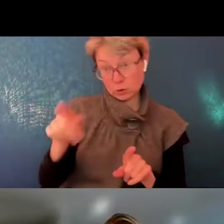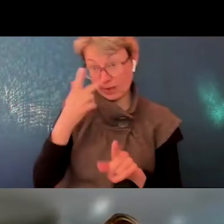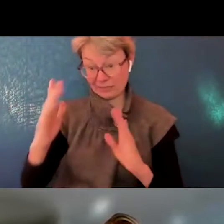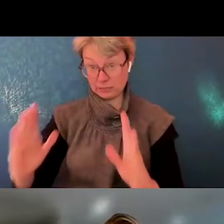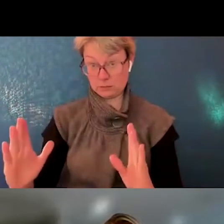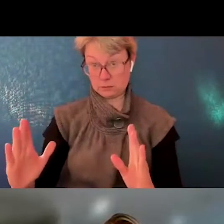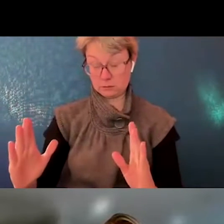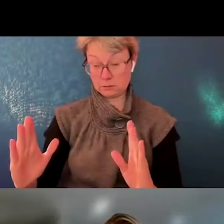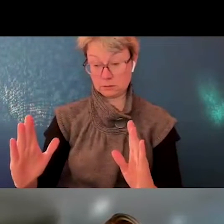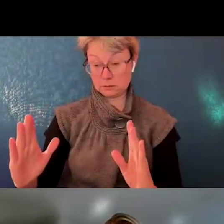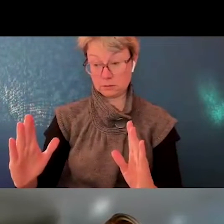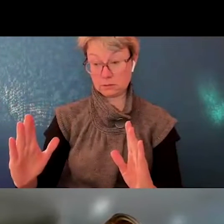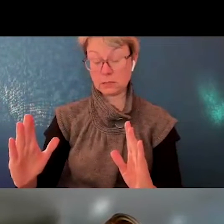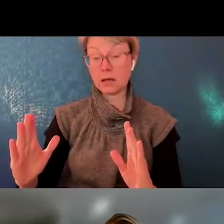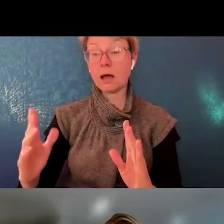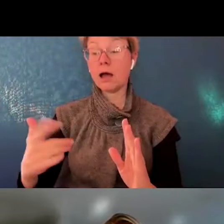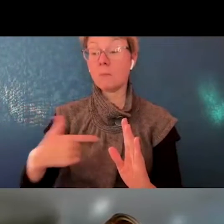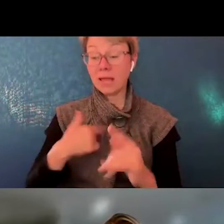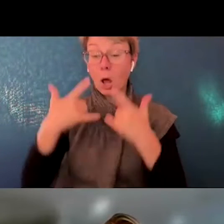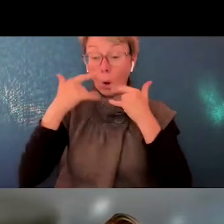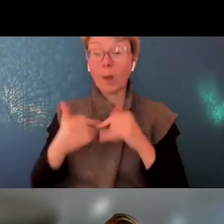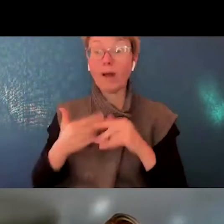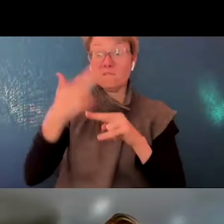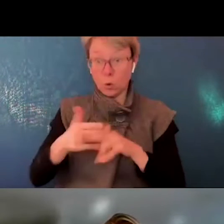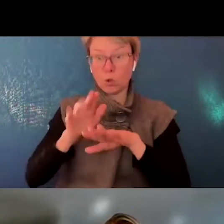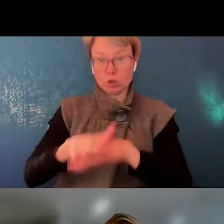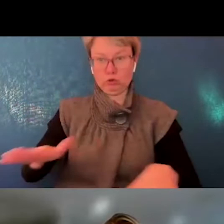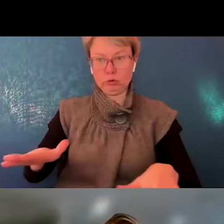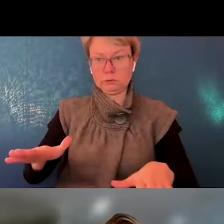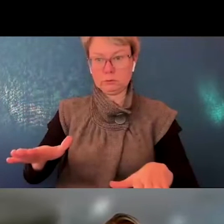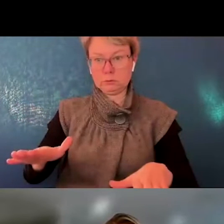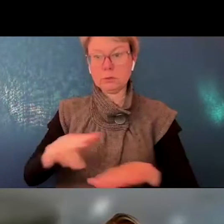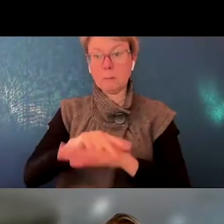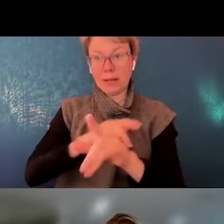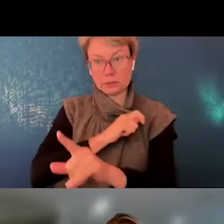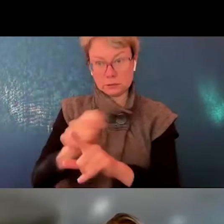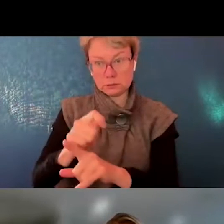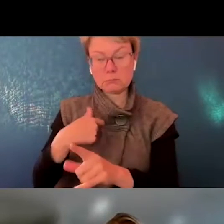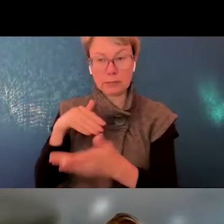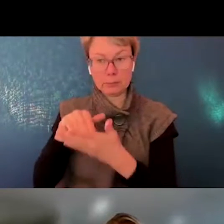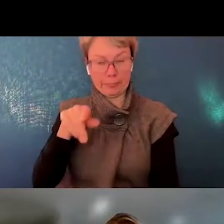represent children charged with crimes um um in the children's Court um the criminal law is the